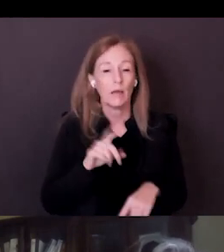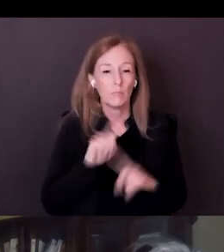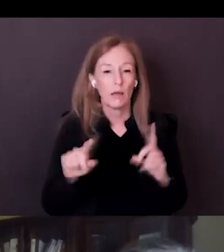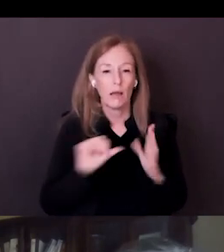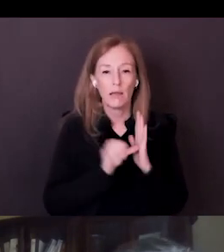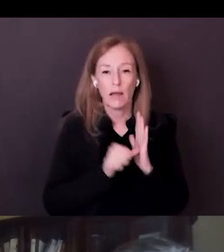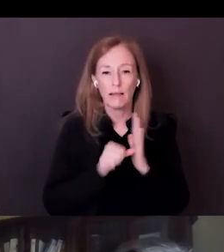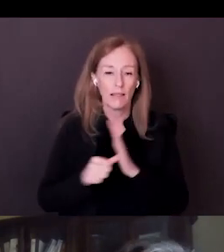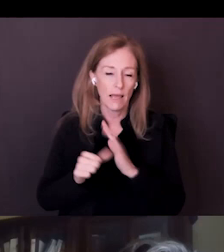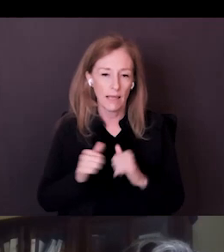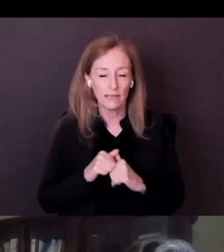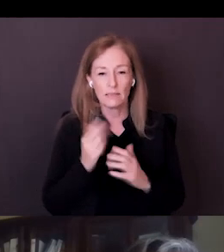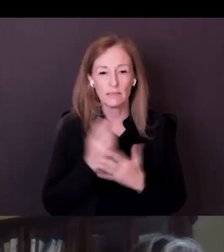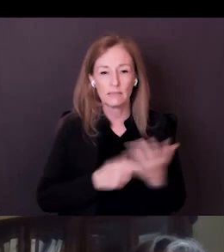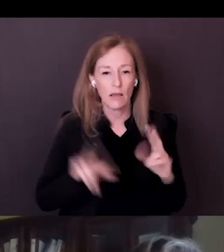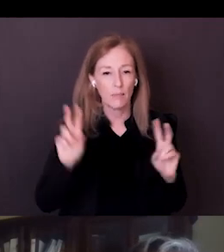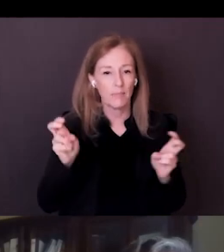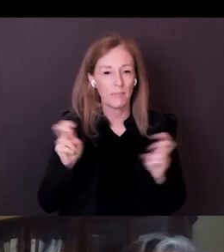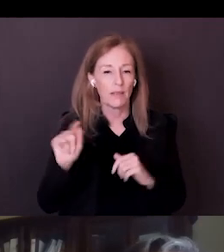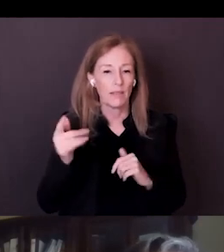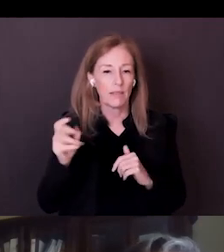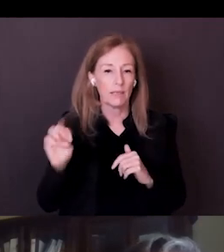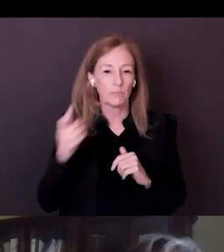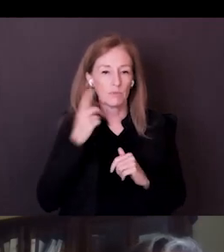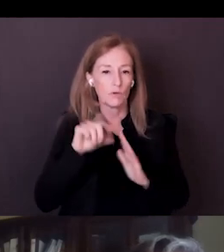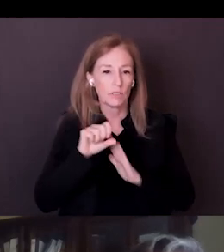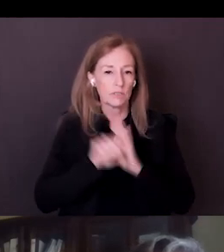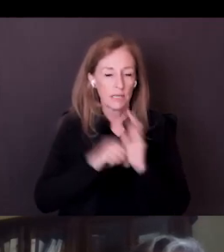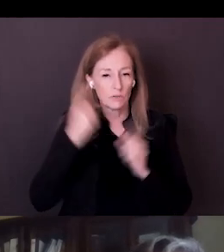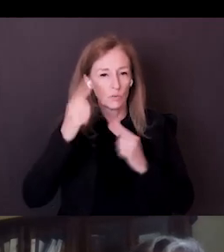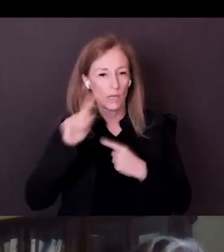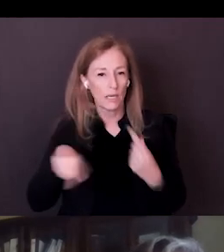THEMES FOR THEM TO BE THINKING ABOUT AND IT